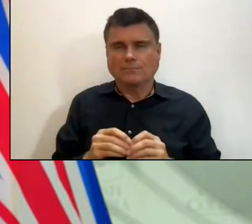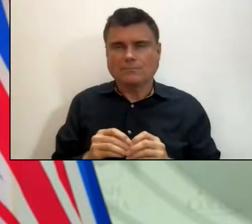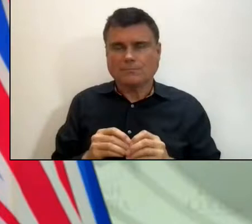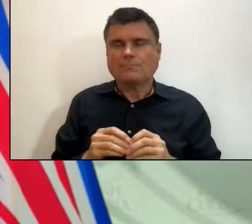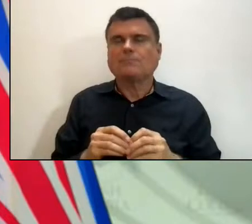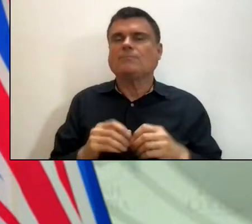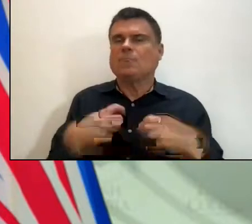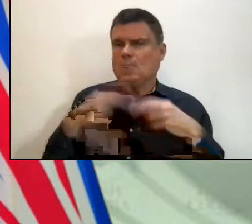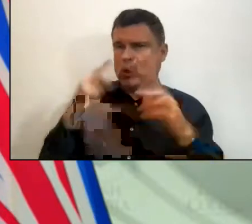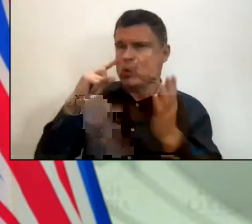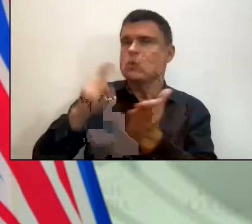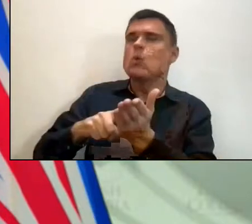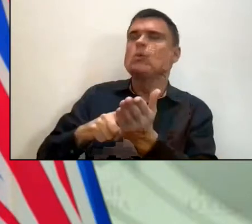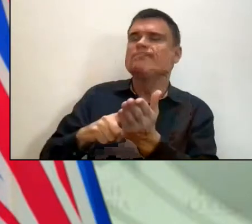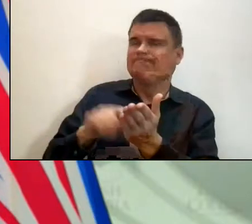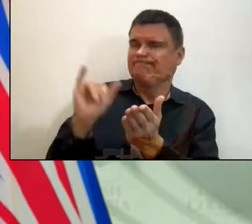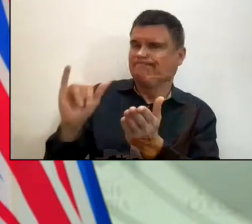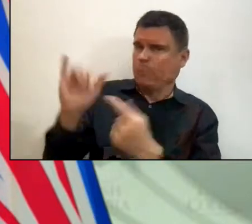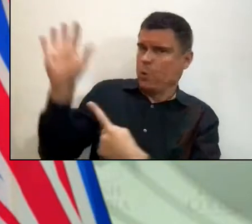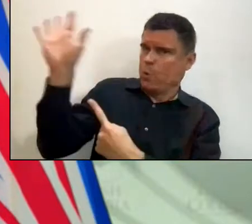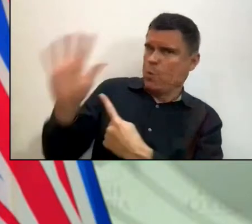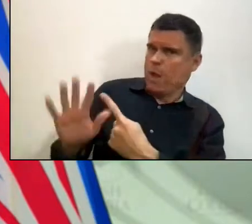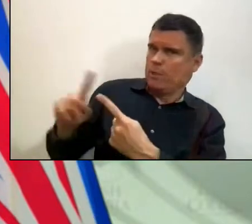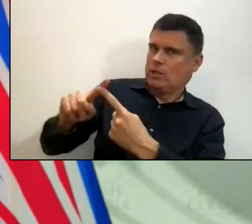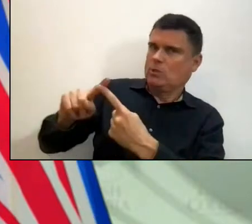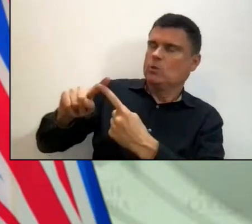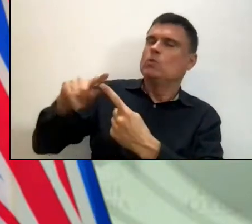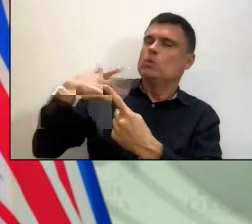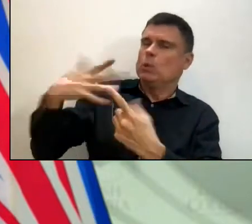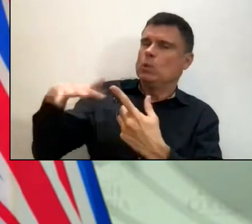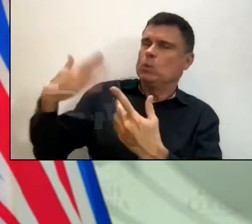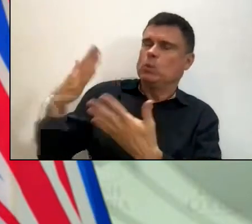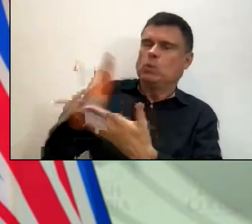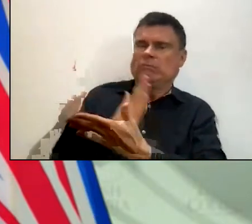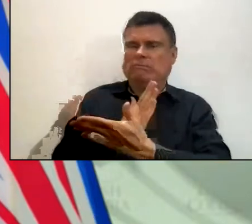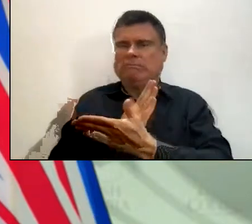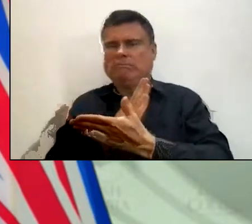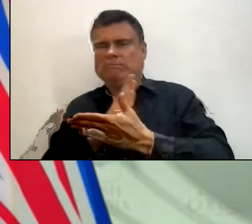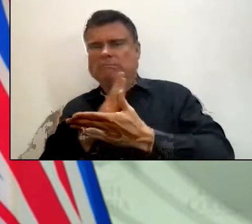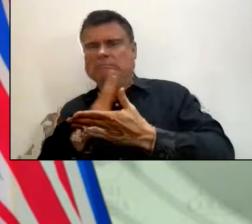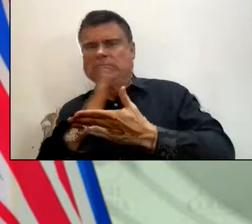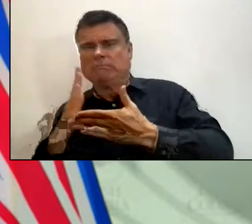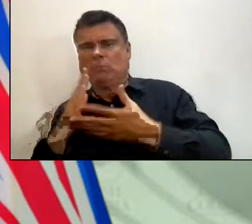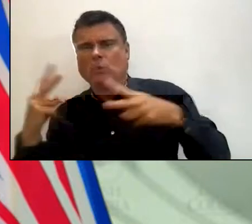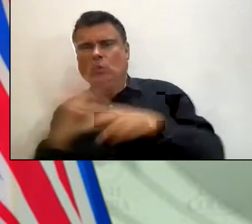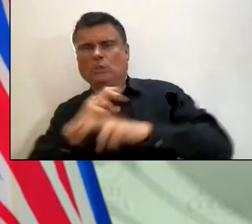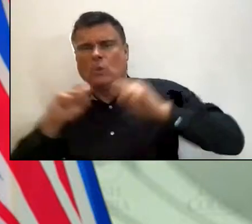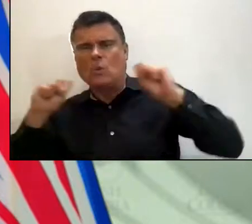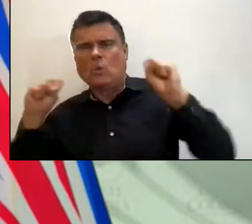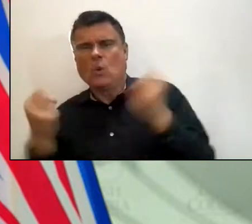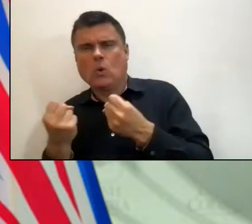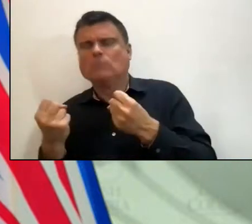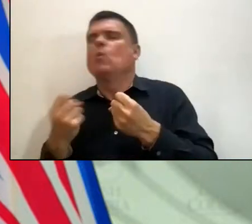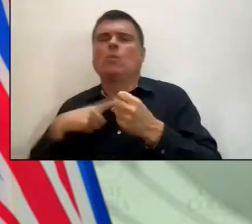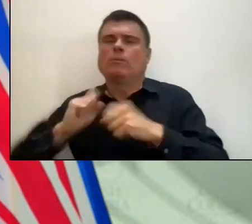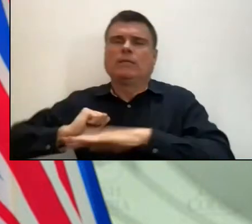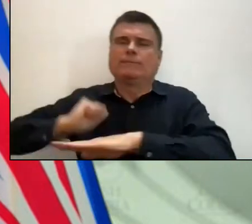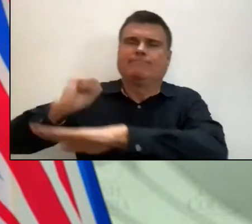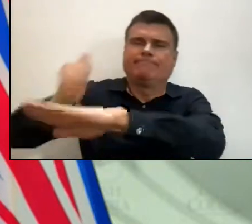of wet clothing as soon as possible. Again, British Columbians must be mindful of the added challenges.